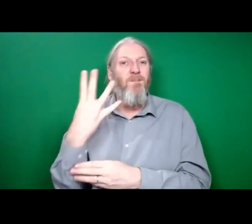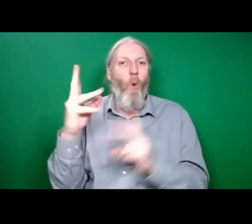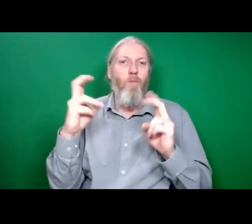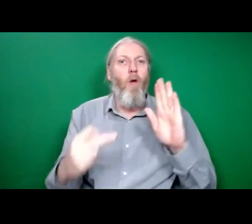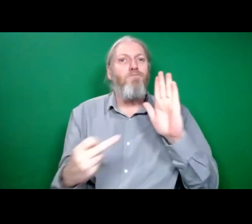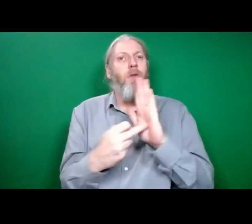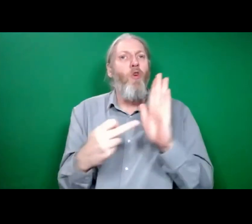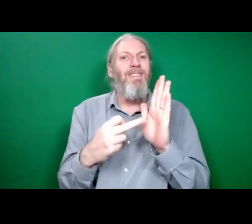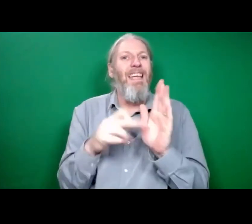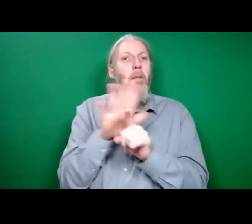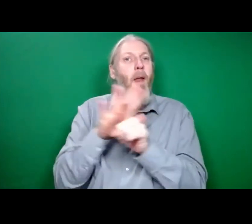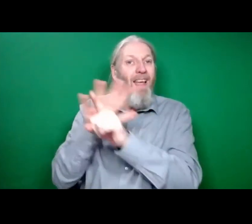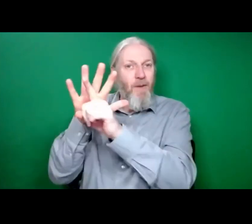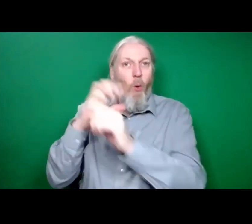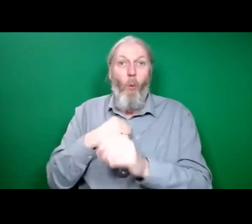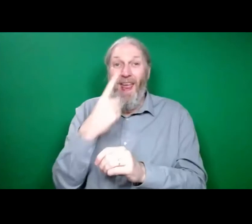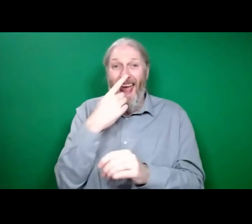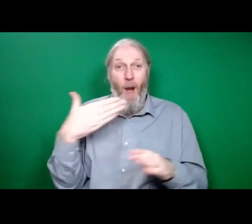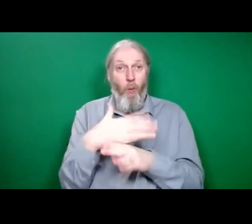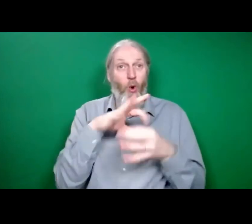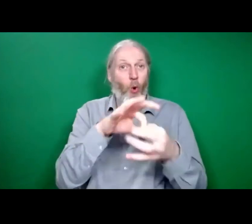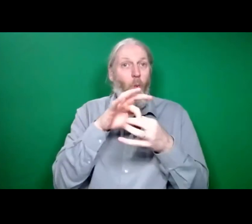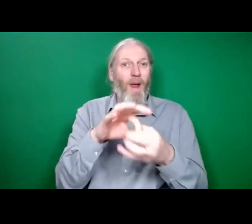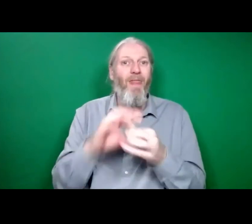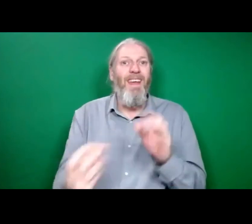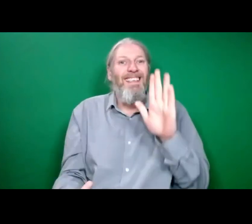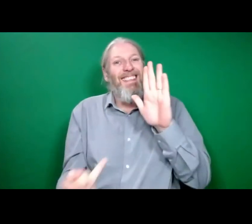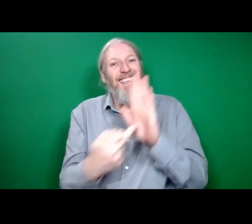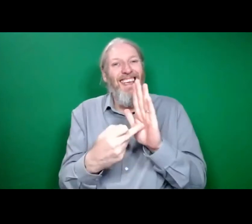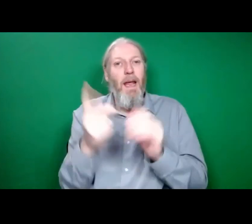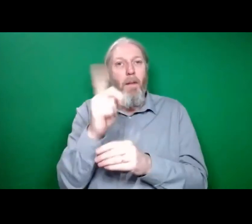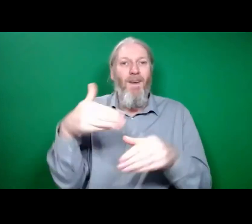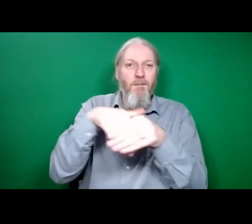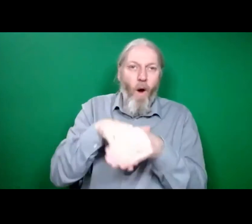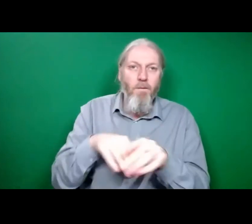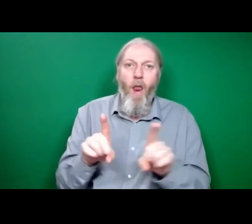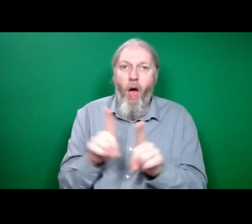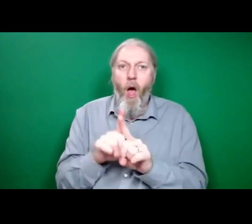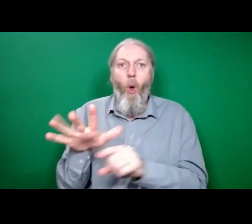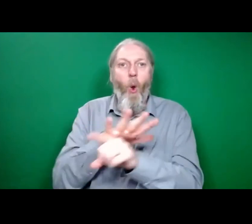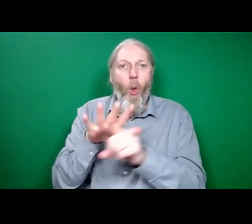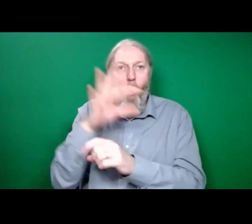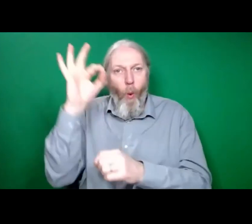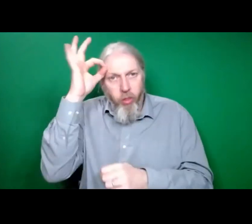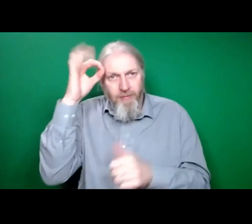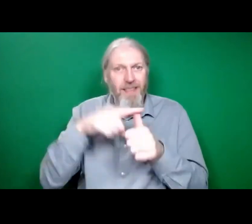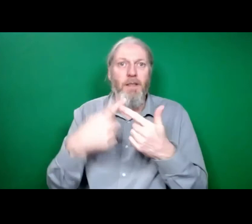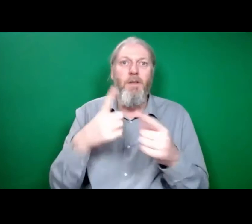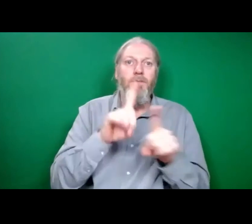And the introduction of residential means that nothing else will ever happen there again. That's one of the wonderful things about high streets